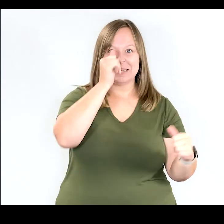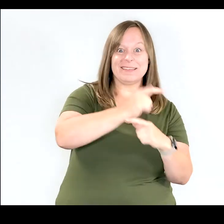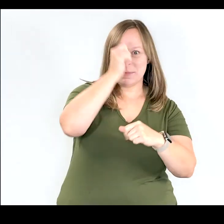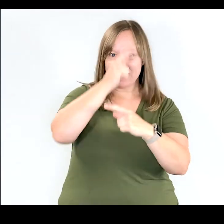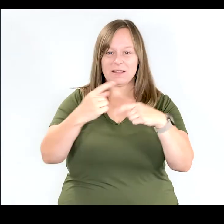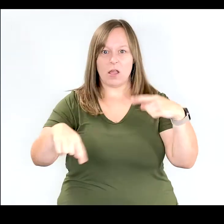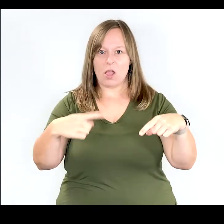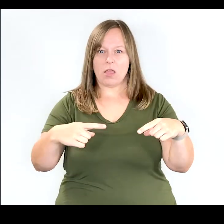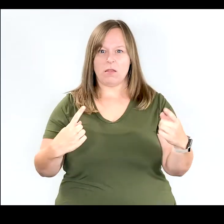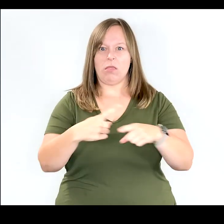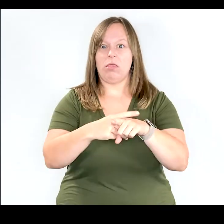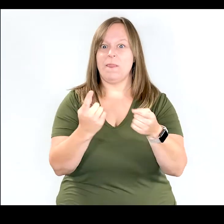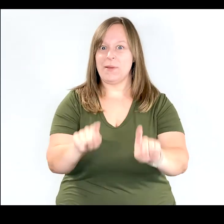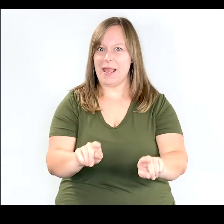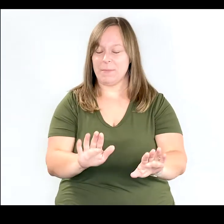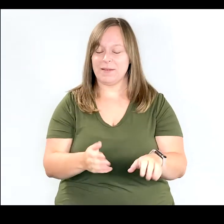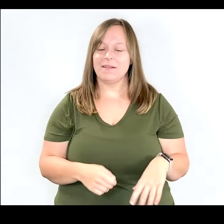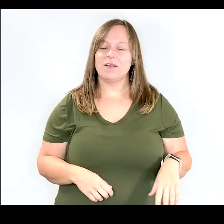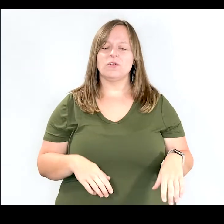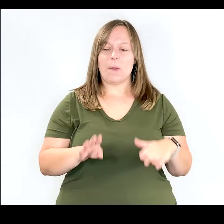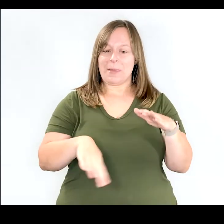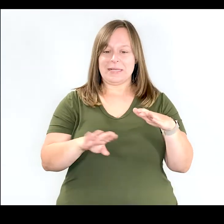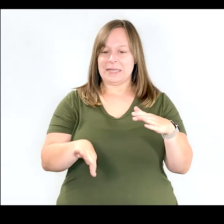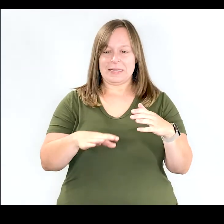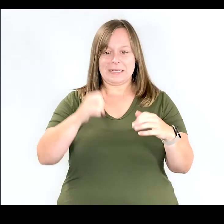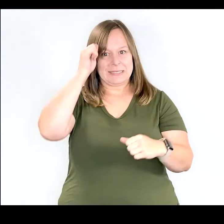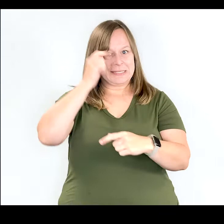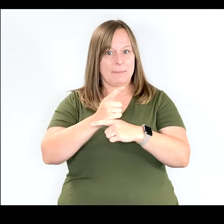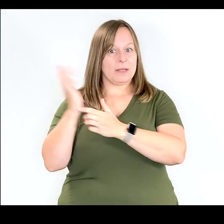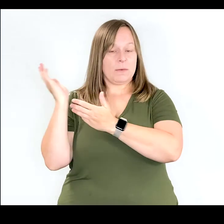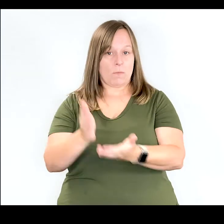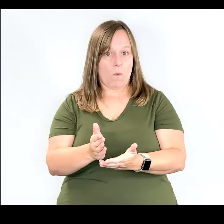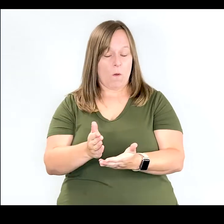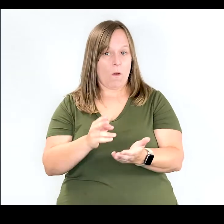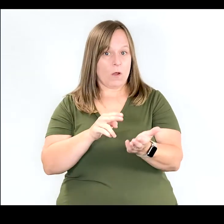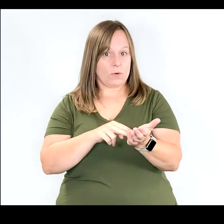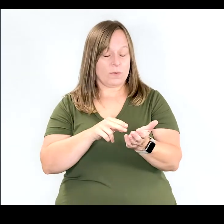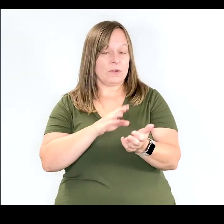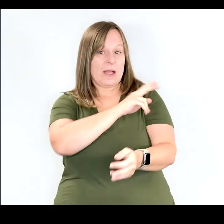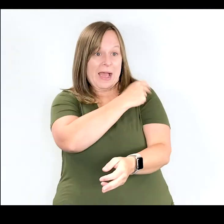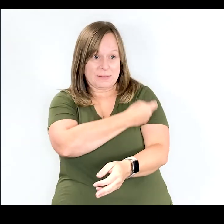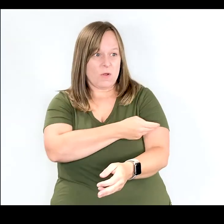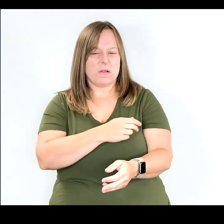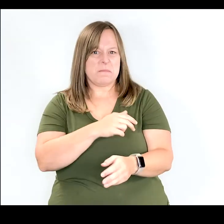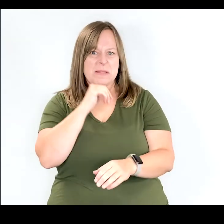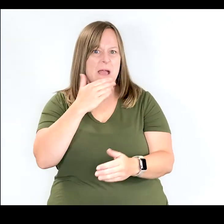is actually the crux of what happened here. And basically, the sibling who took Miss Abouzeidi to the hospital felt that she was not being well cared